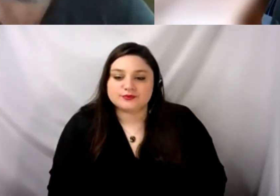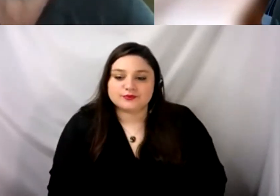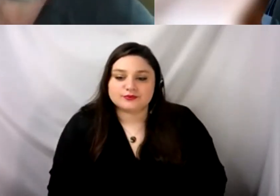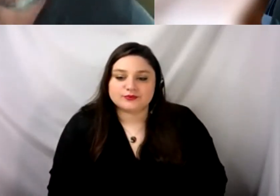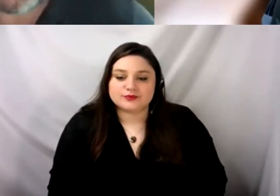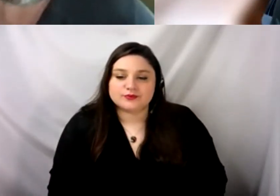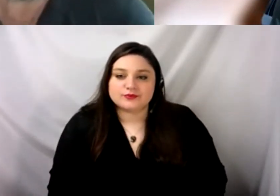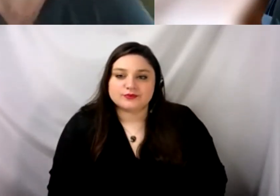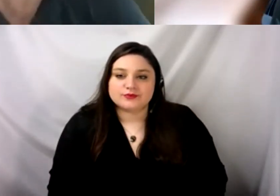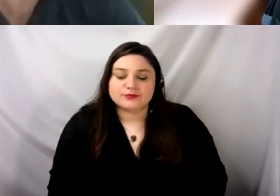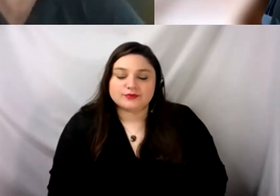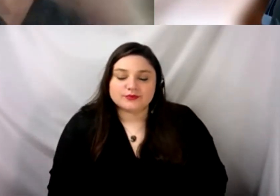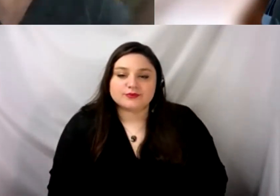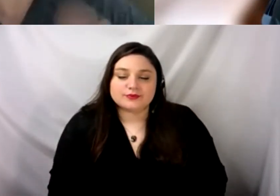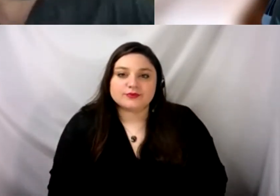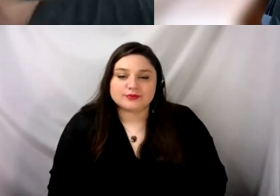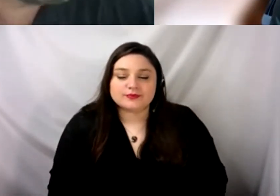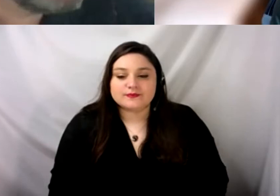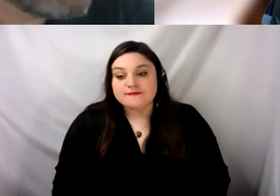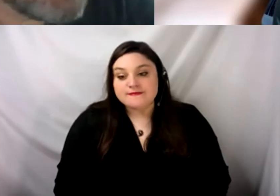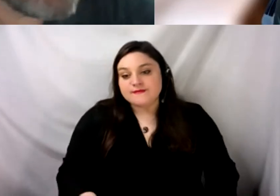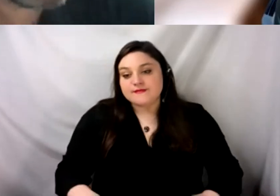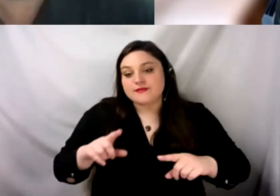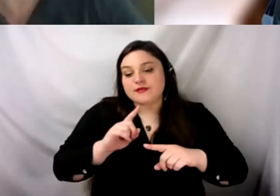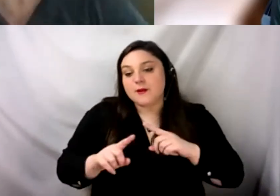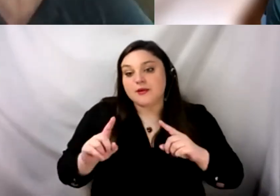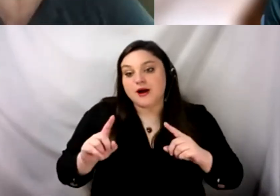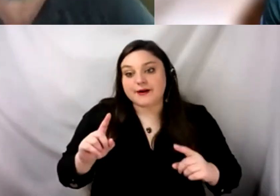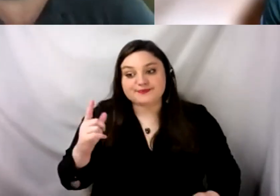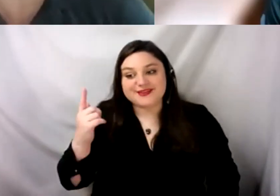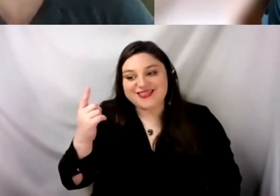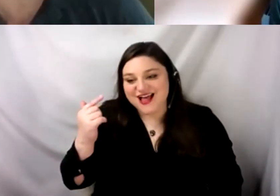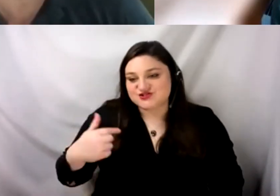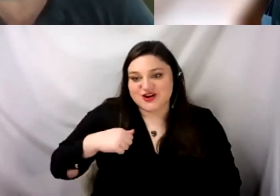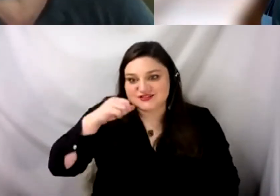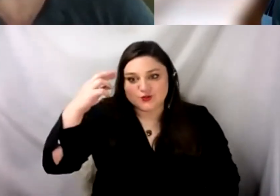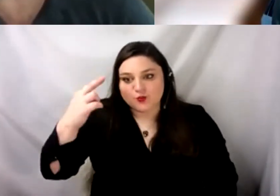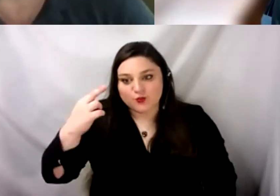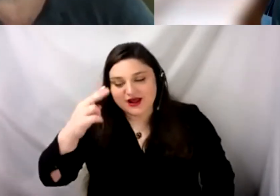late -- if any of you or anybody you know gets a fine, the first thing